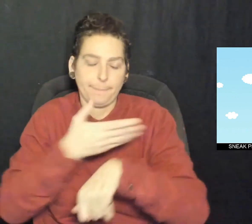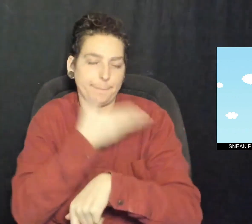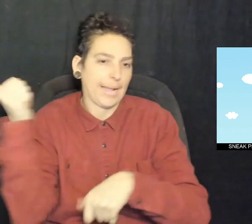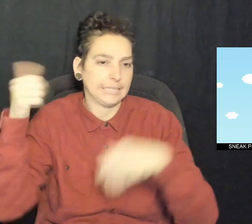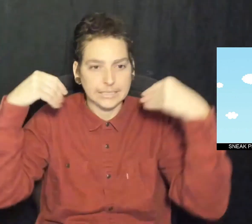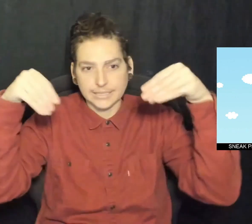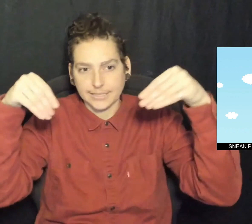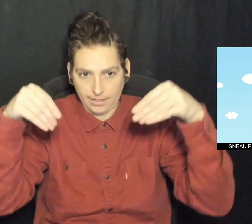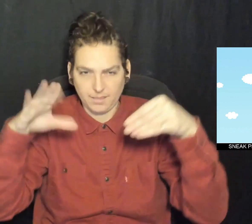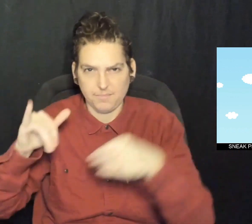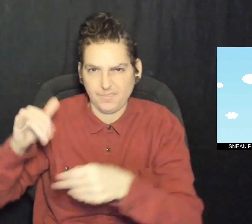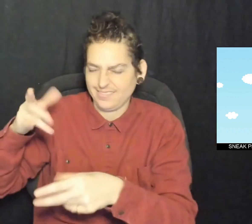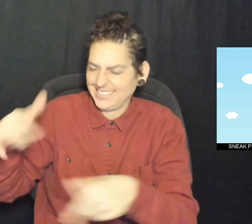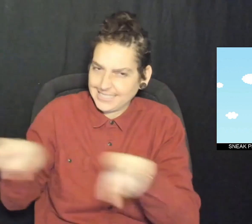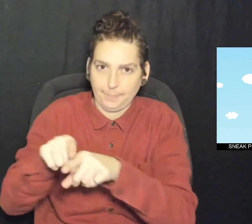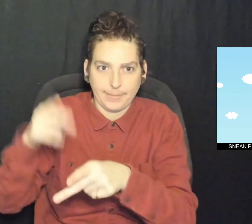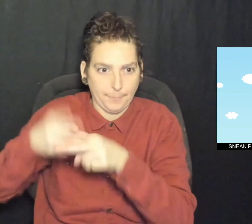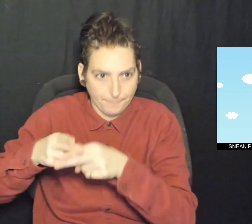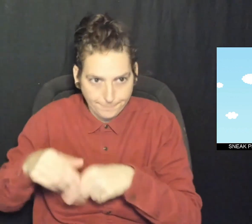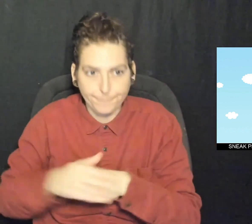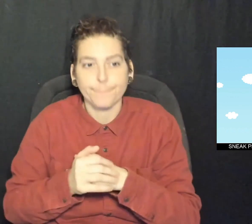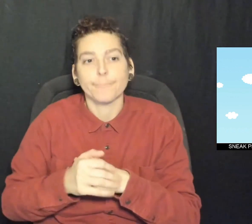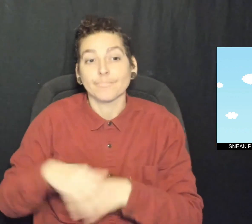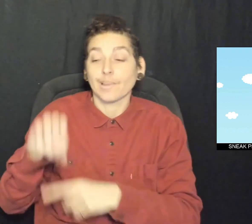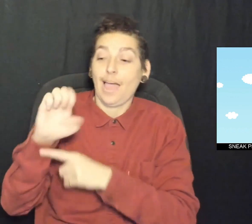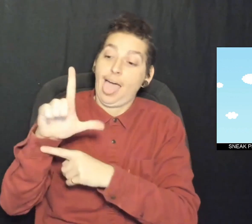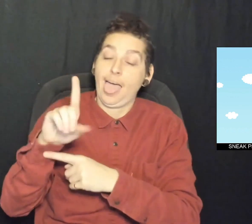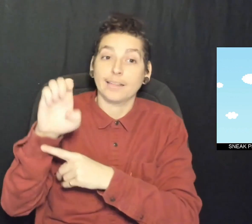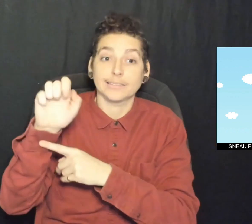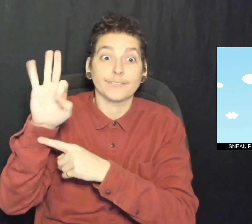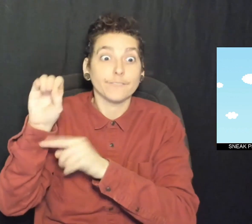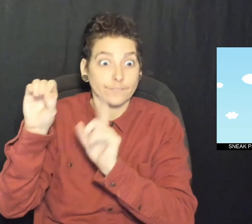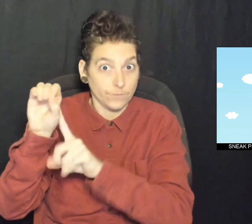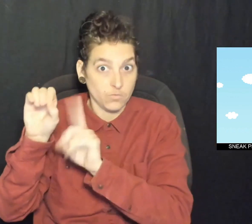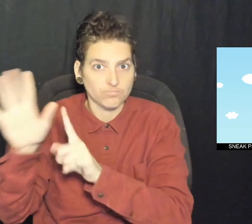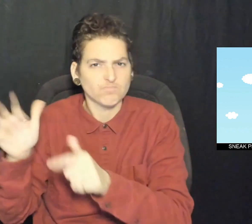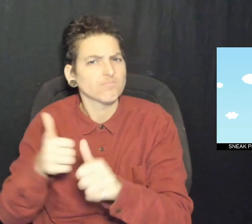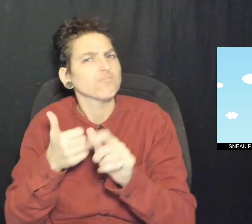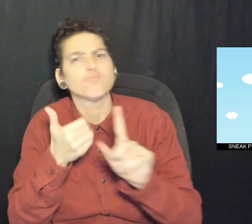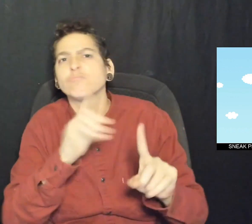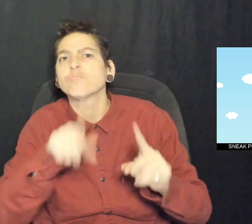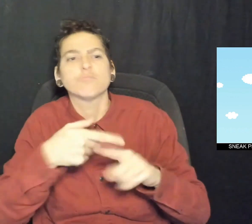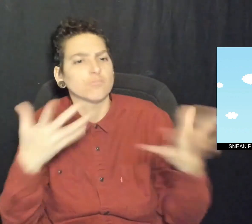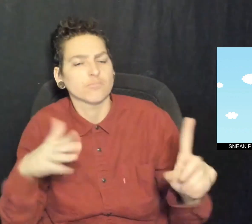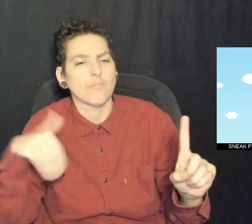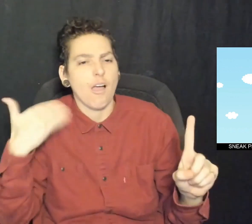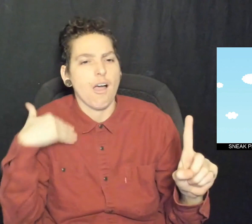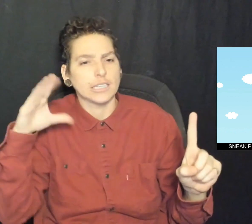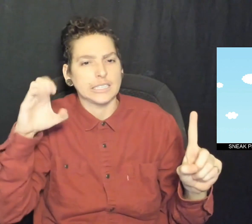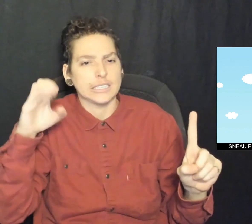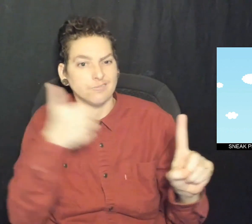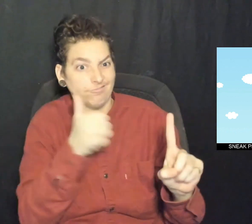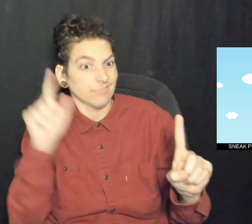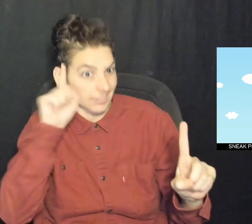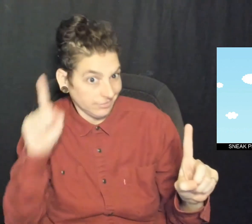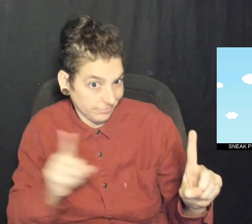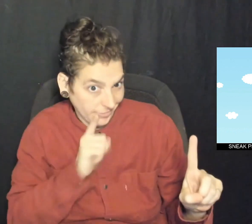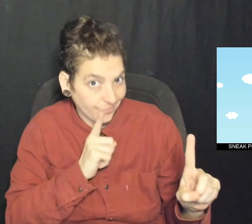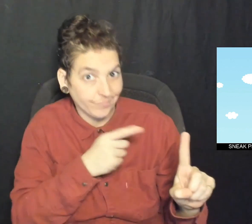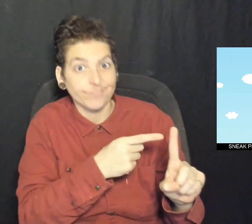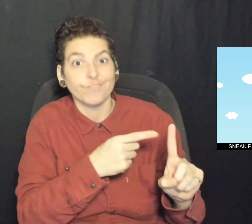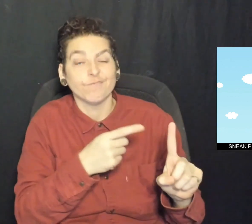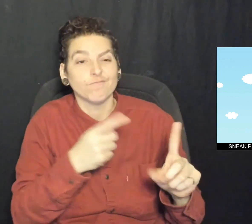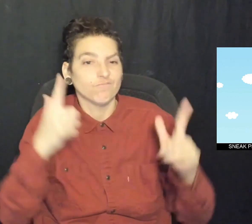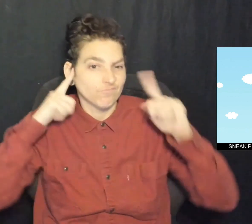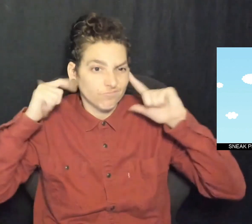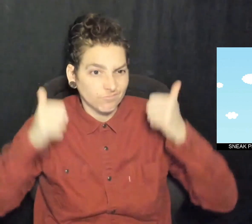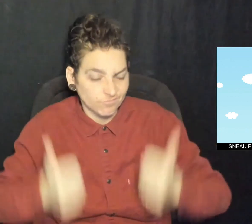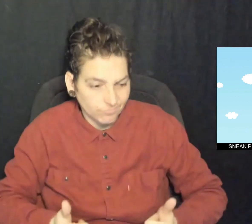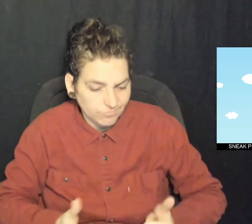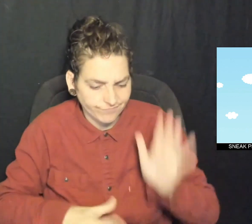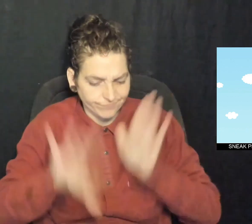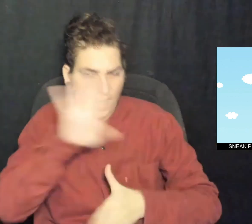based on the New York Times bestseller by the same name El Deafo follows young Cece